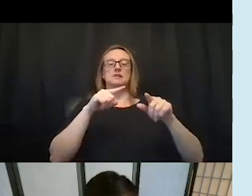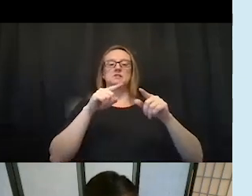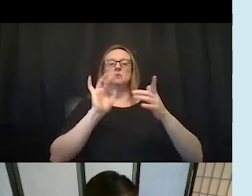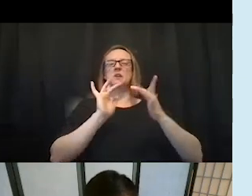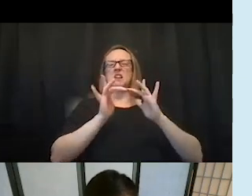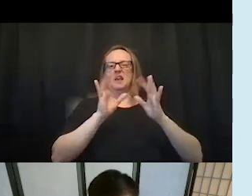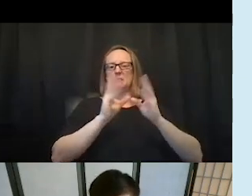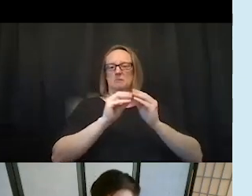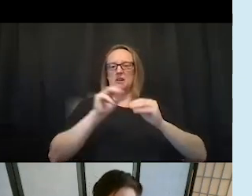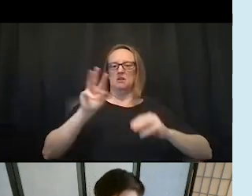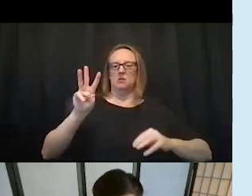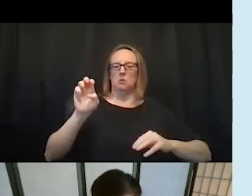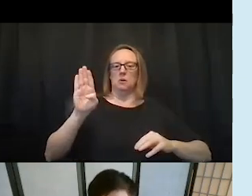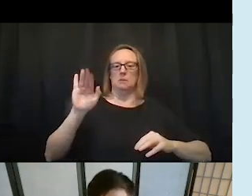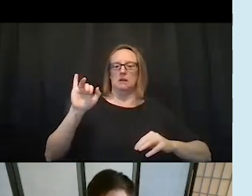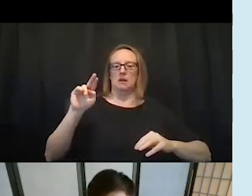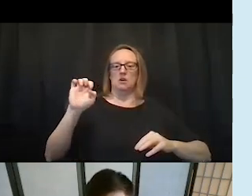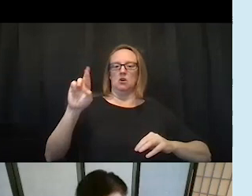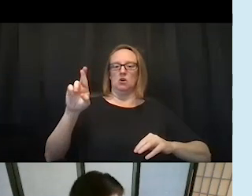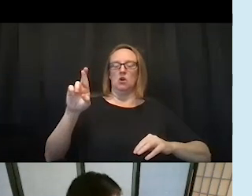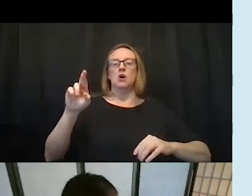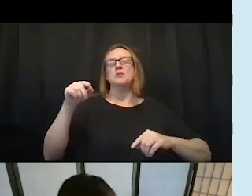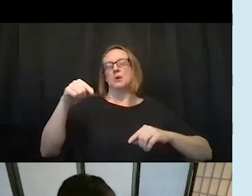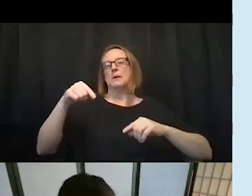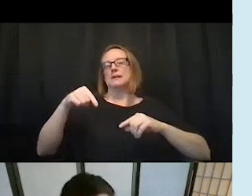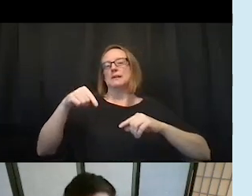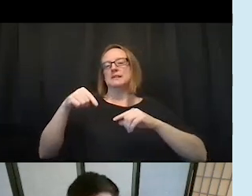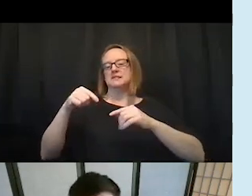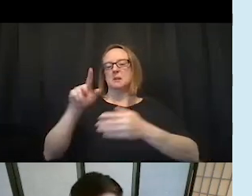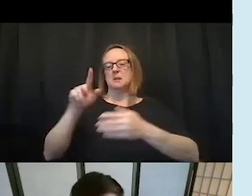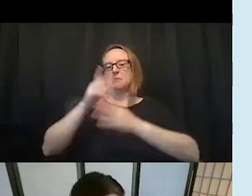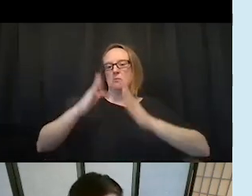um and this this poet Ellen Samuels, I'm holding a book here, called "Hypermobilities"